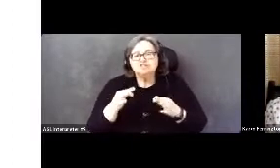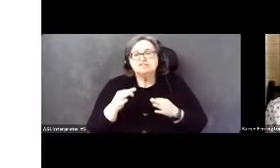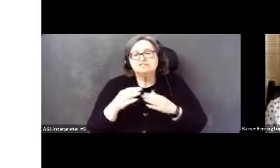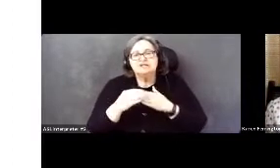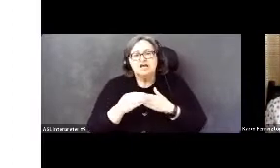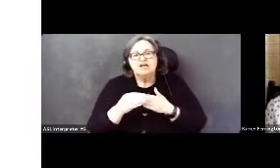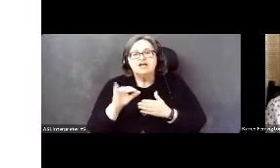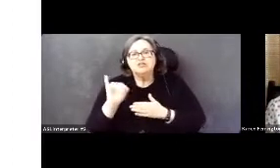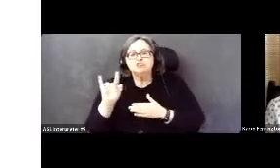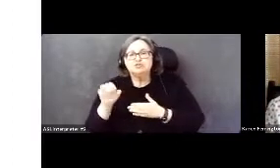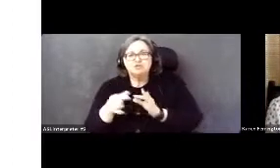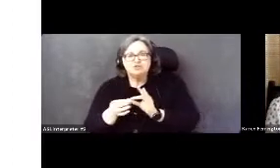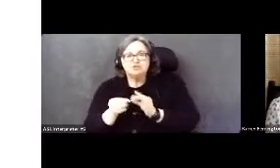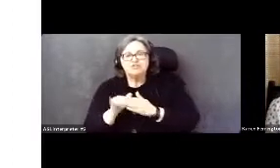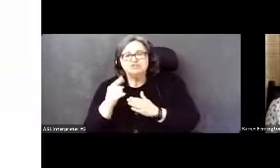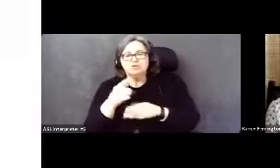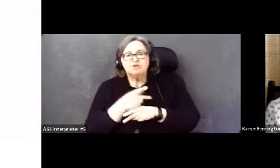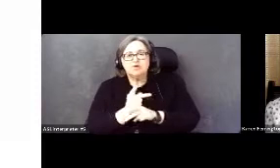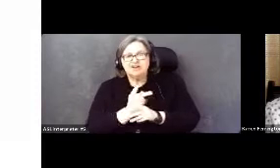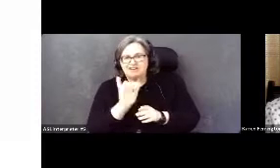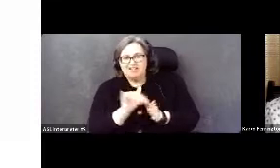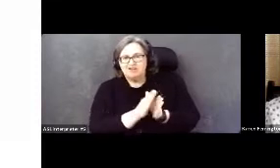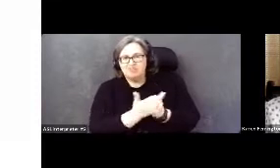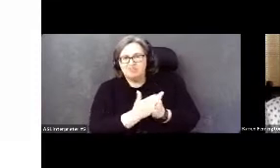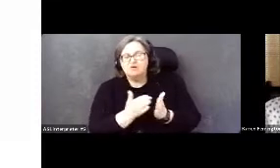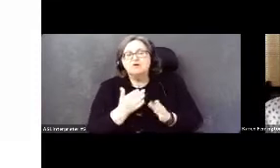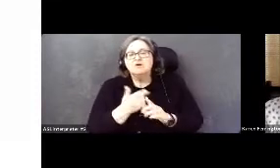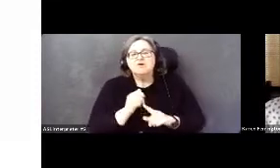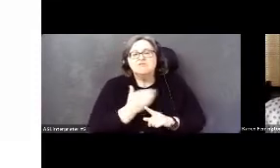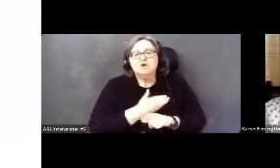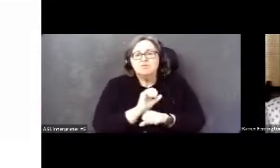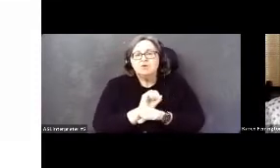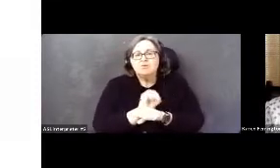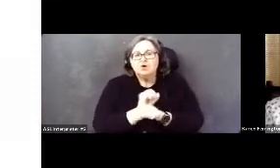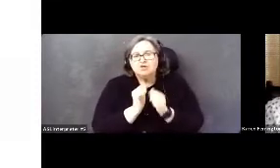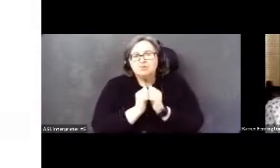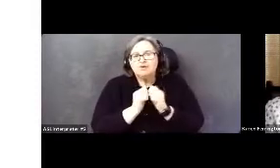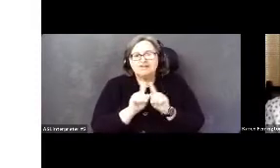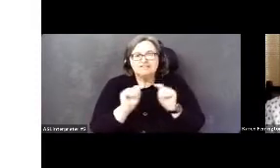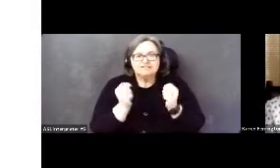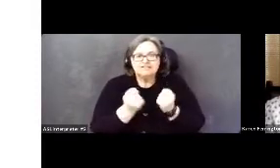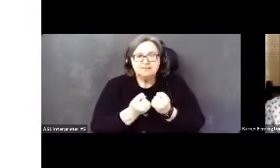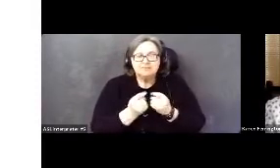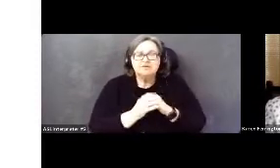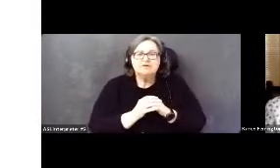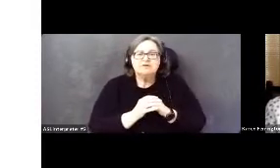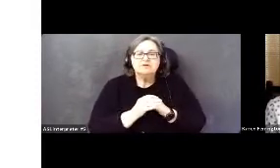the session. We'll move on to the next